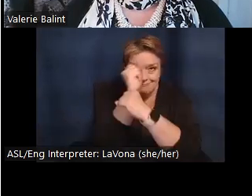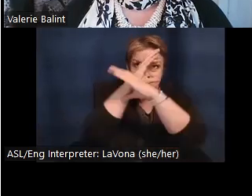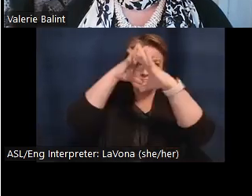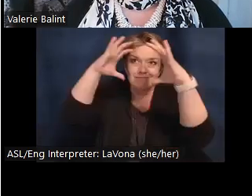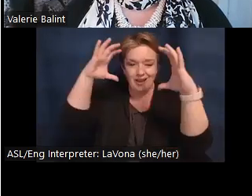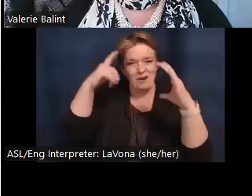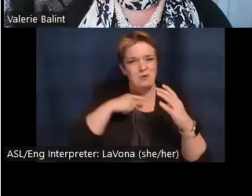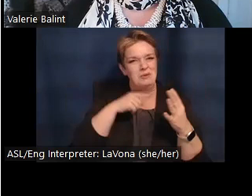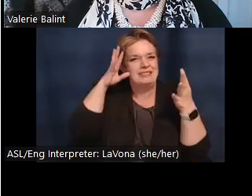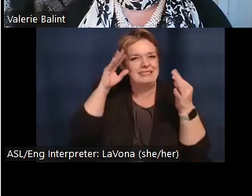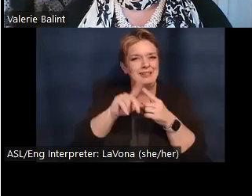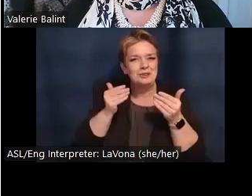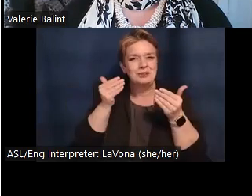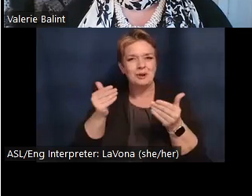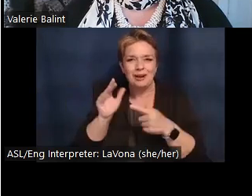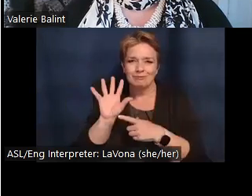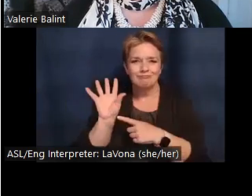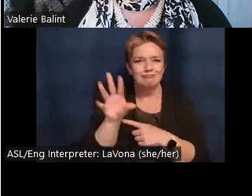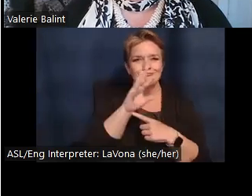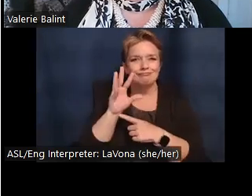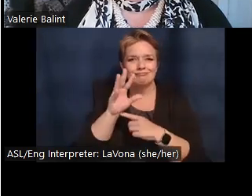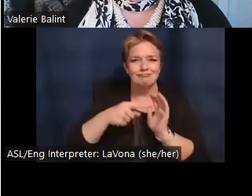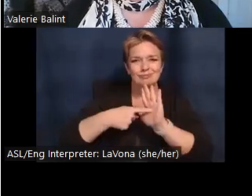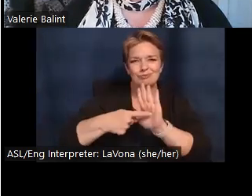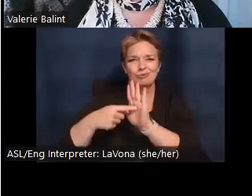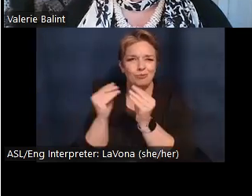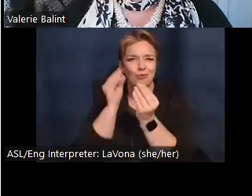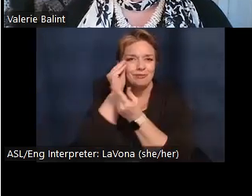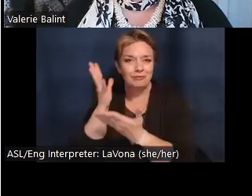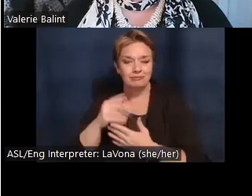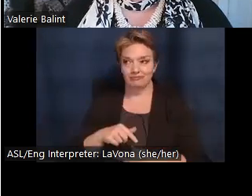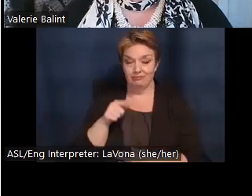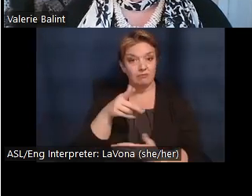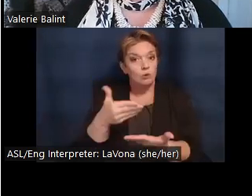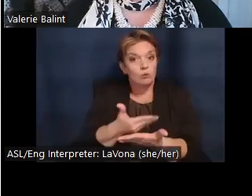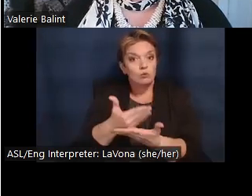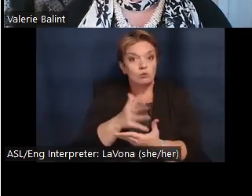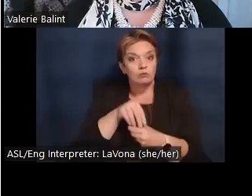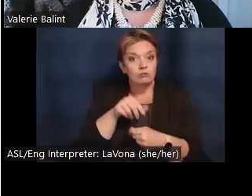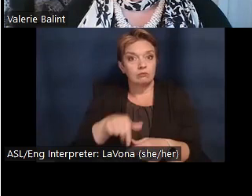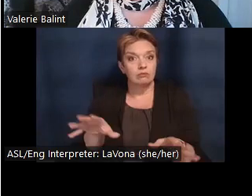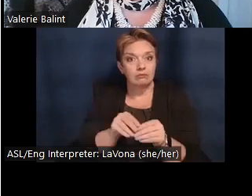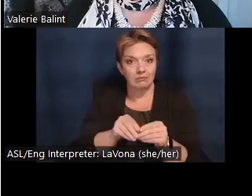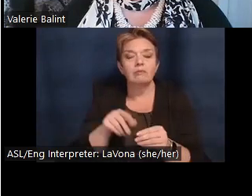So for those of you just learning about HAHS, this is a program of the National Trust for Historic Preservation